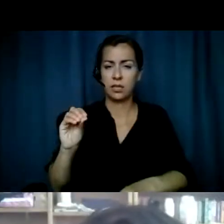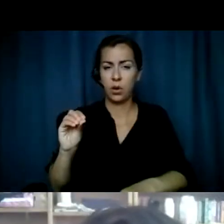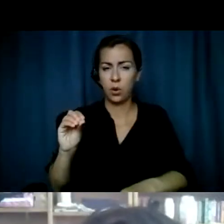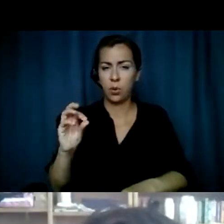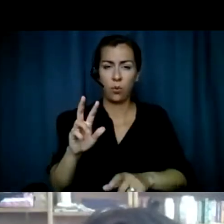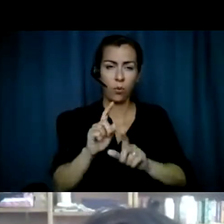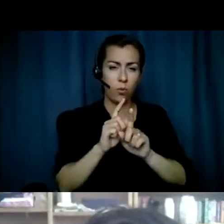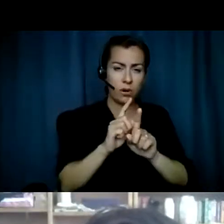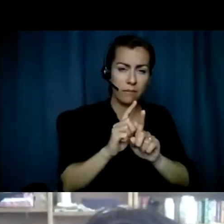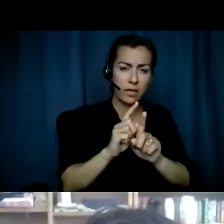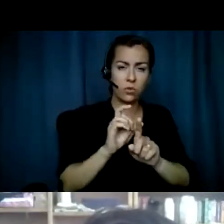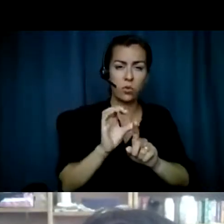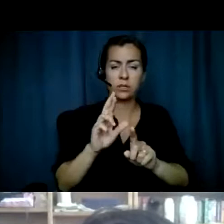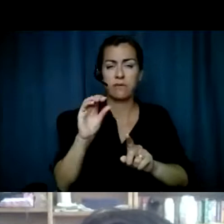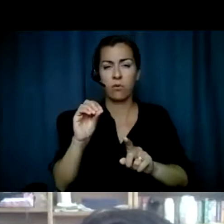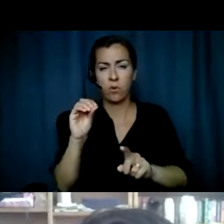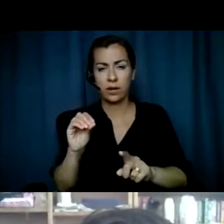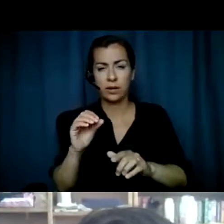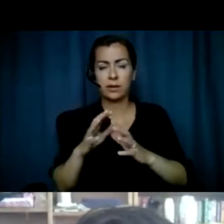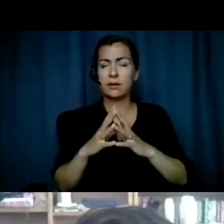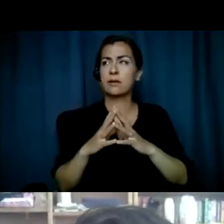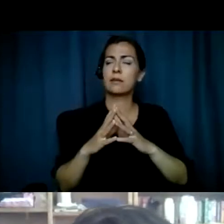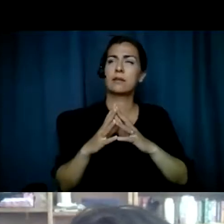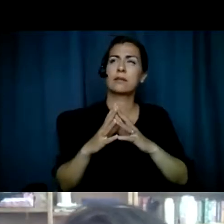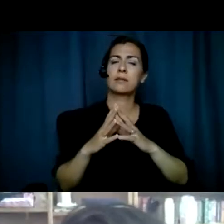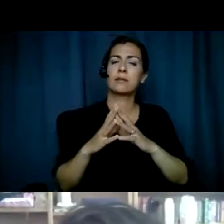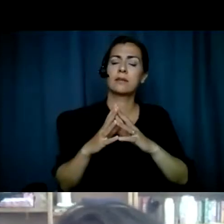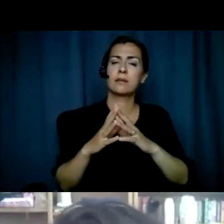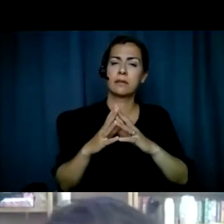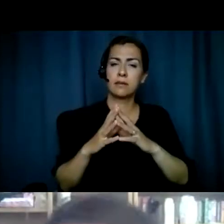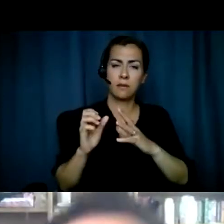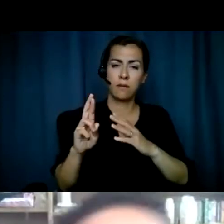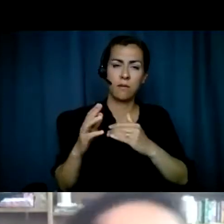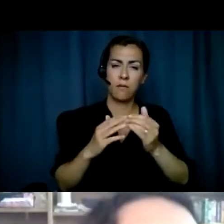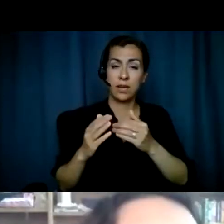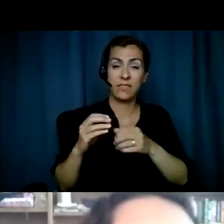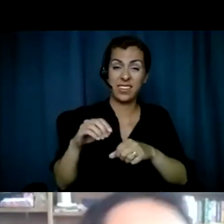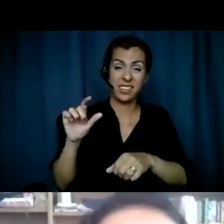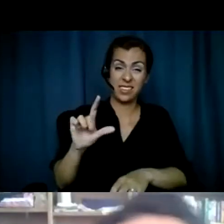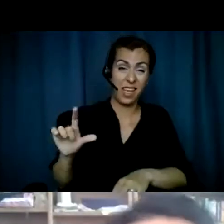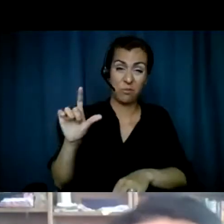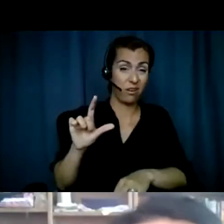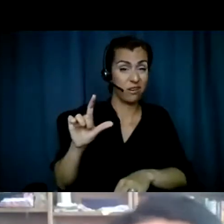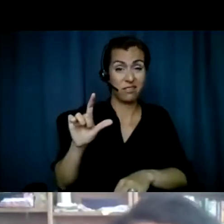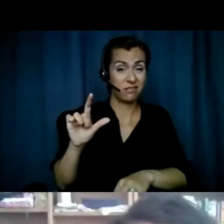Yeah, and I would just also emphasize the